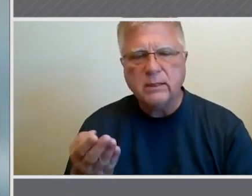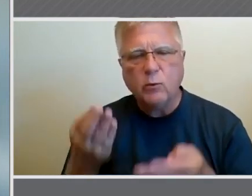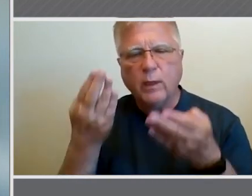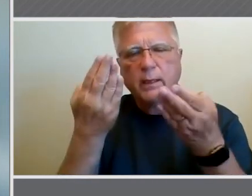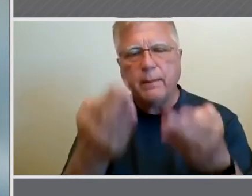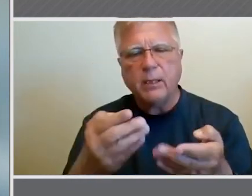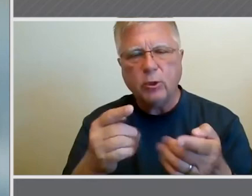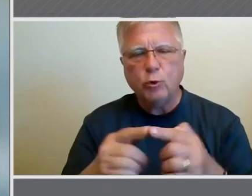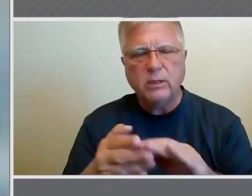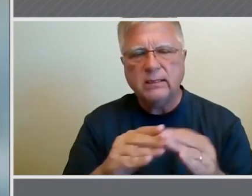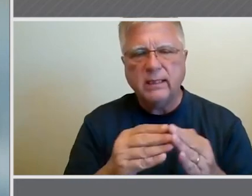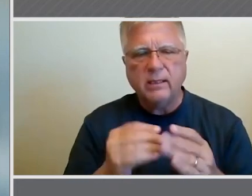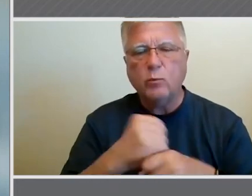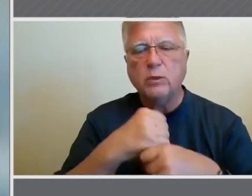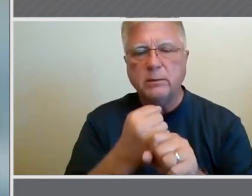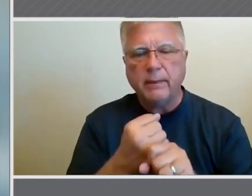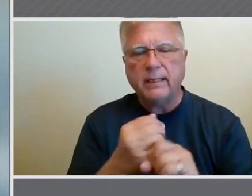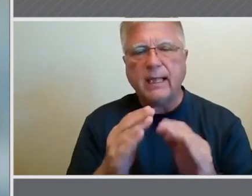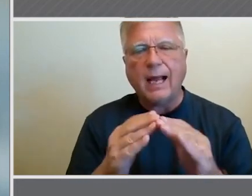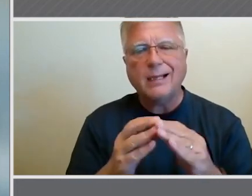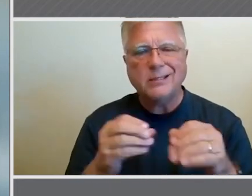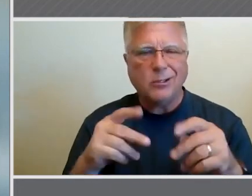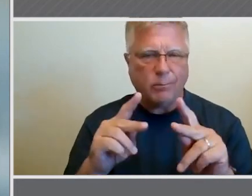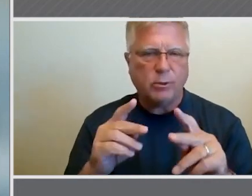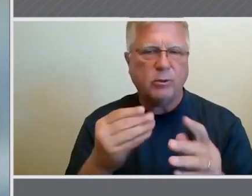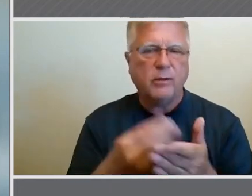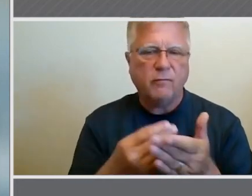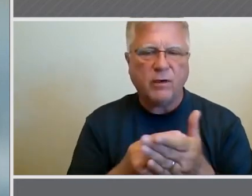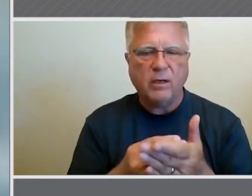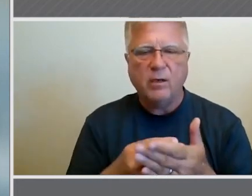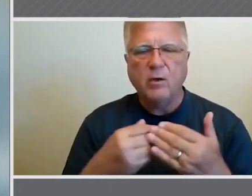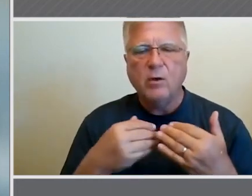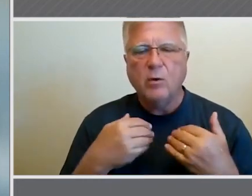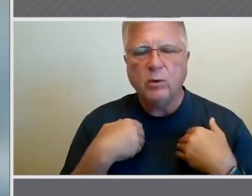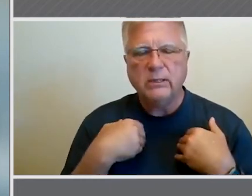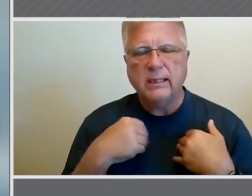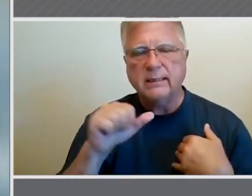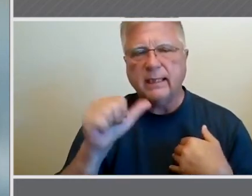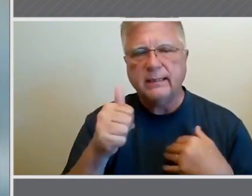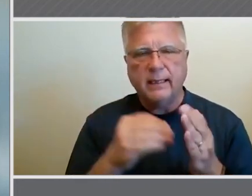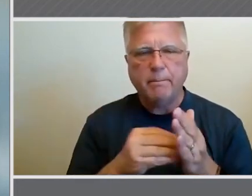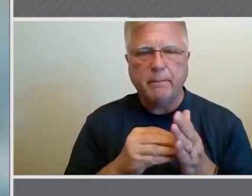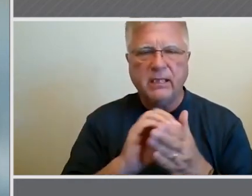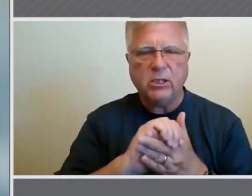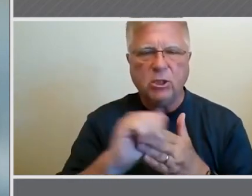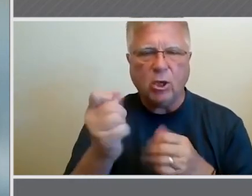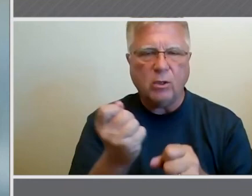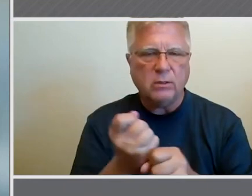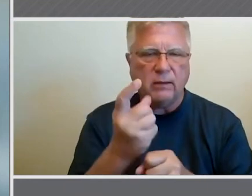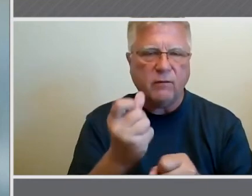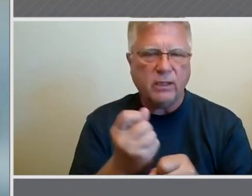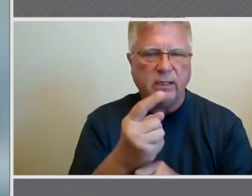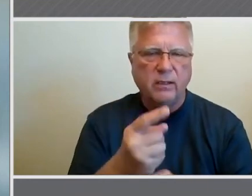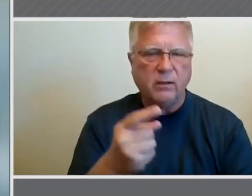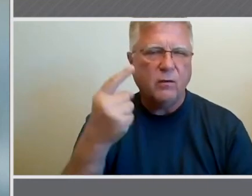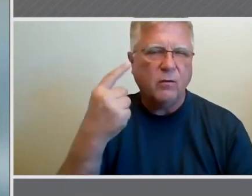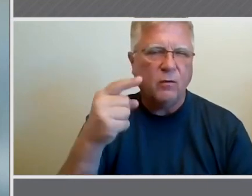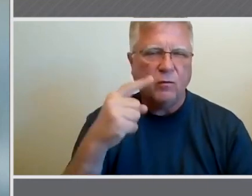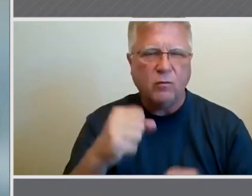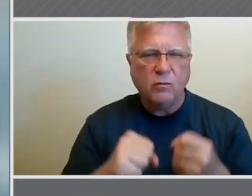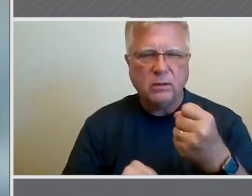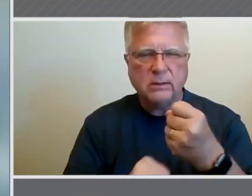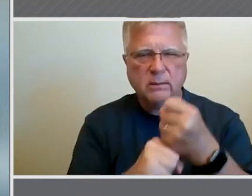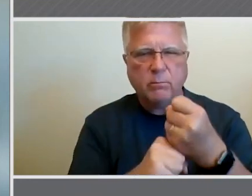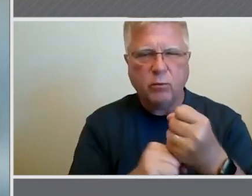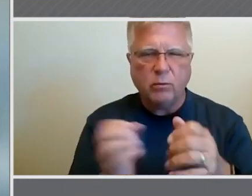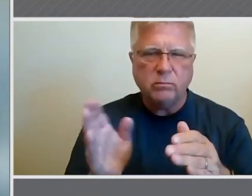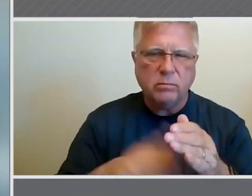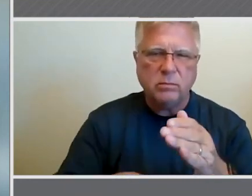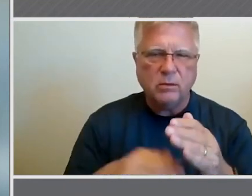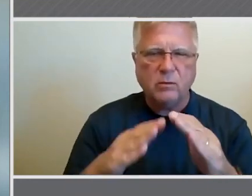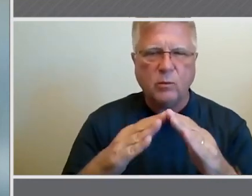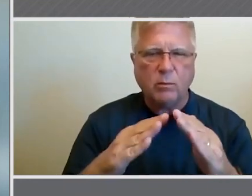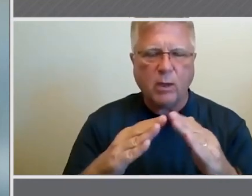which does produce 10 million a year to support, affordable housing.